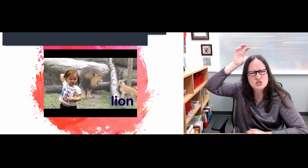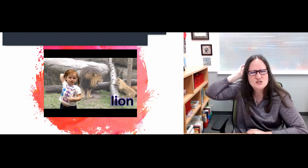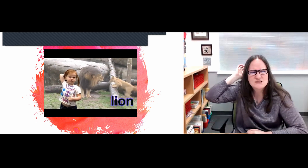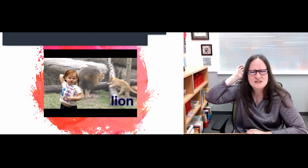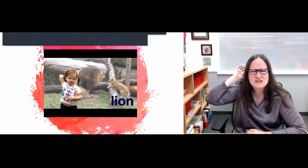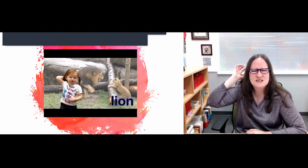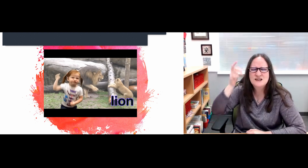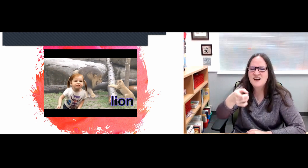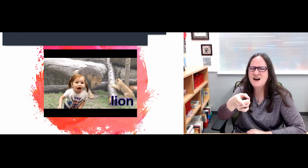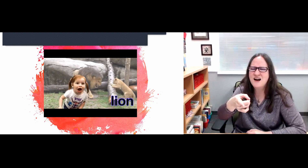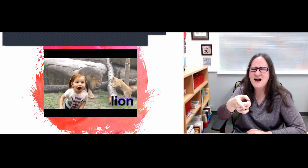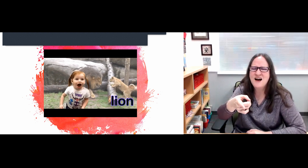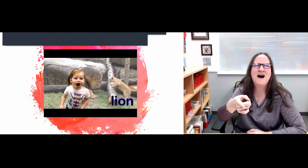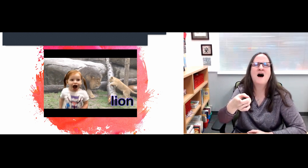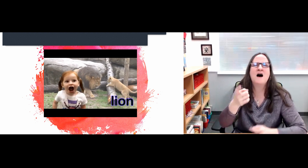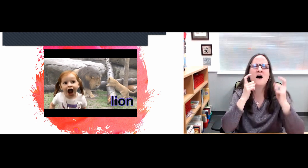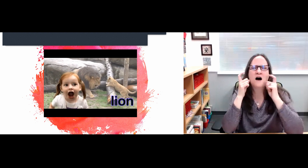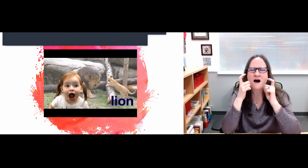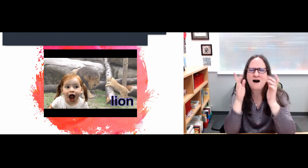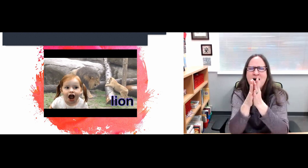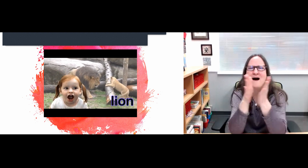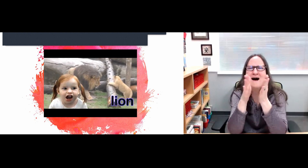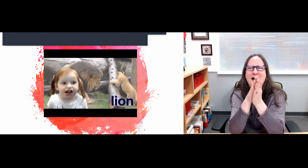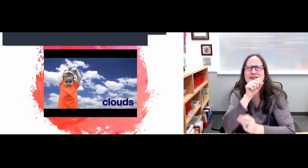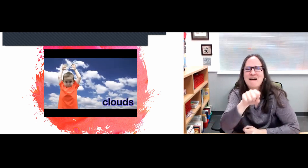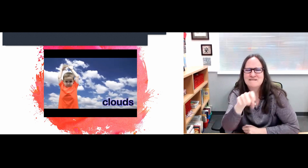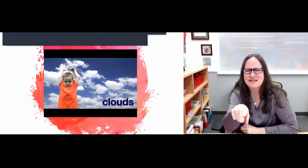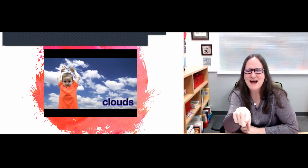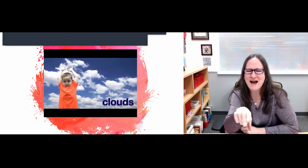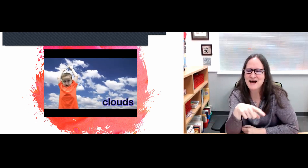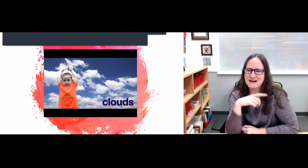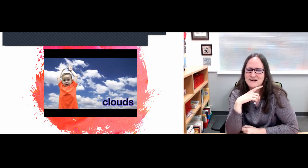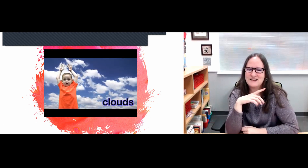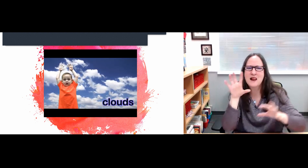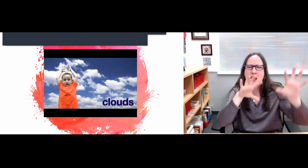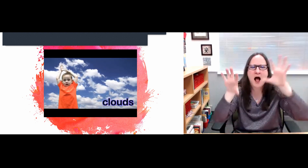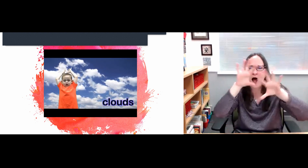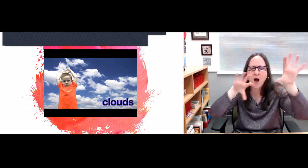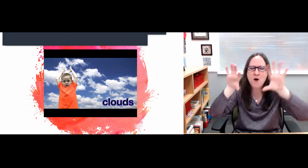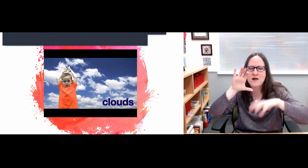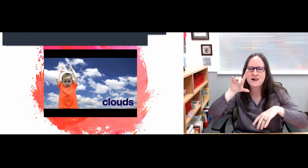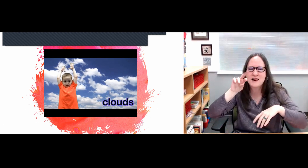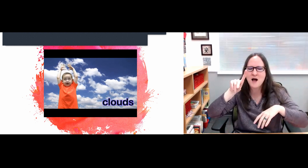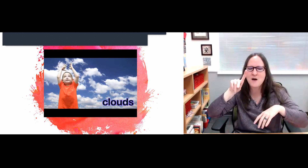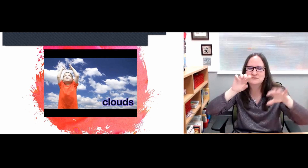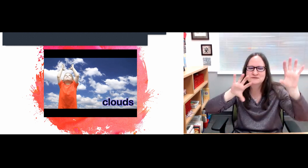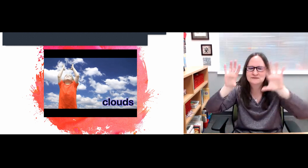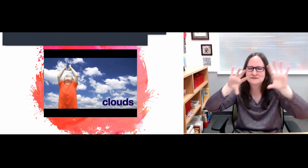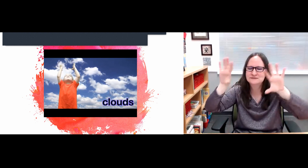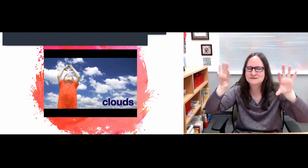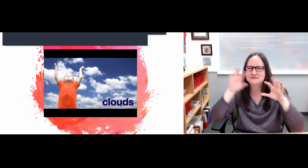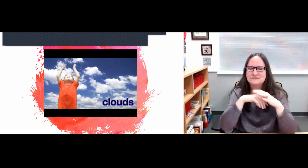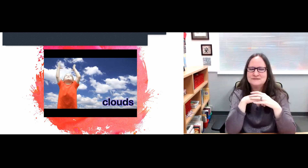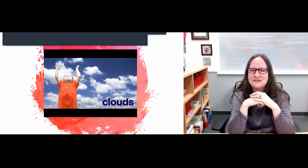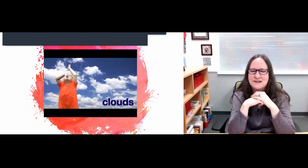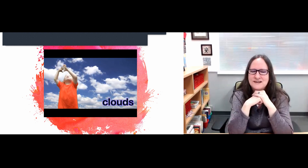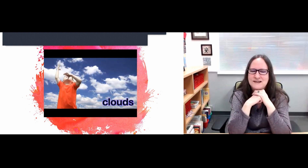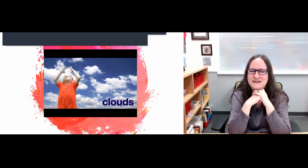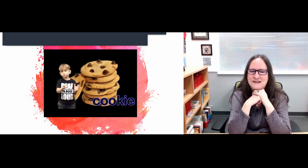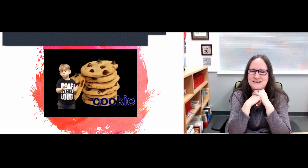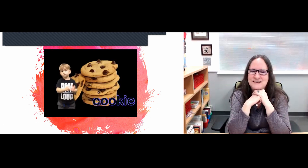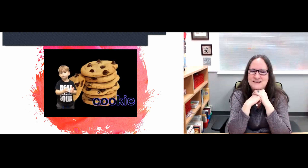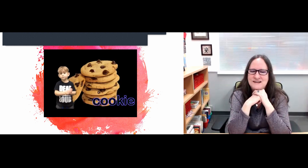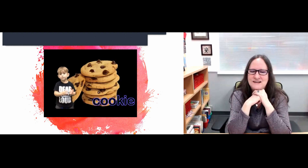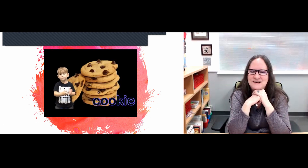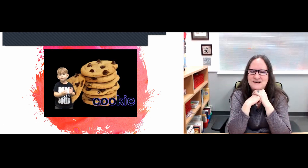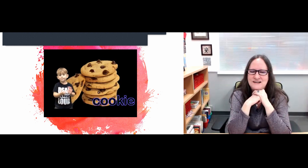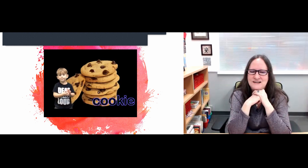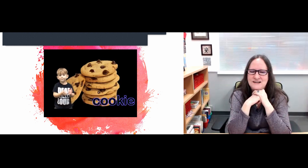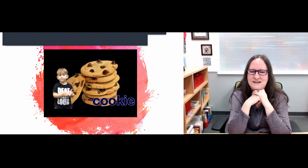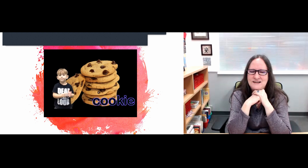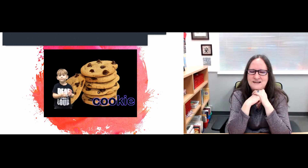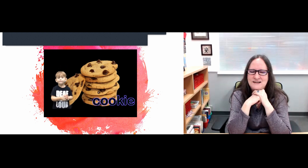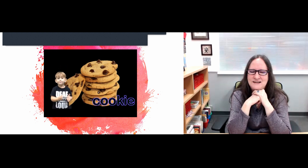and you see the fierceness in her face lying. Very good. I love it. Clouds.